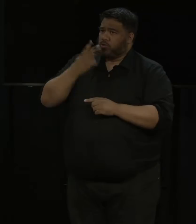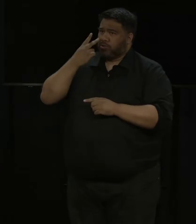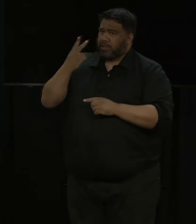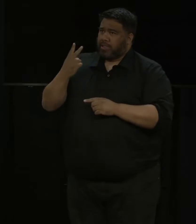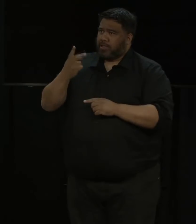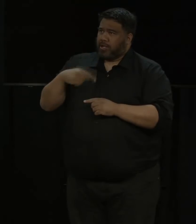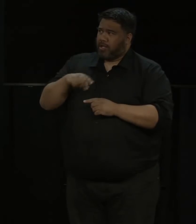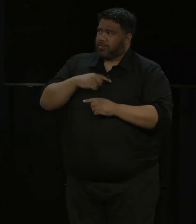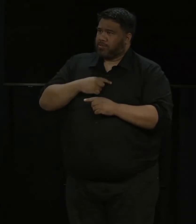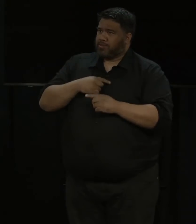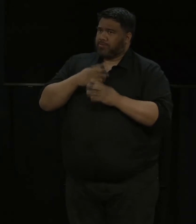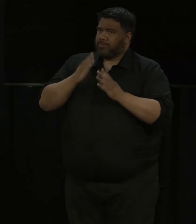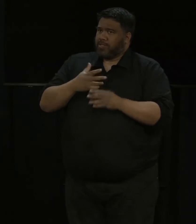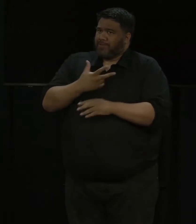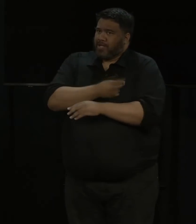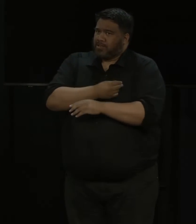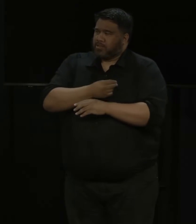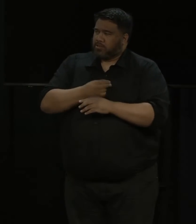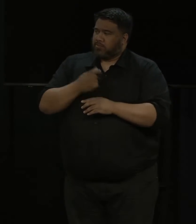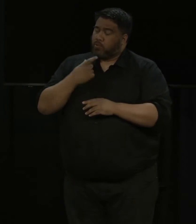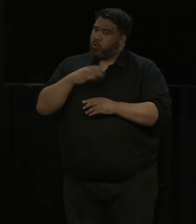because three weeks ago I